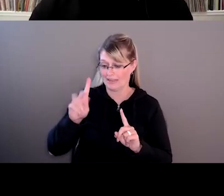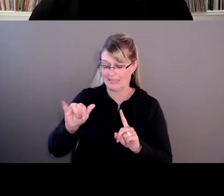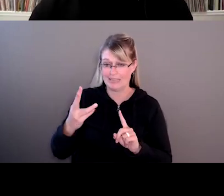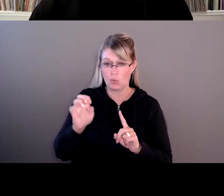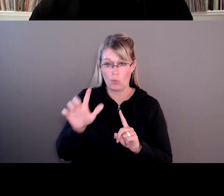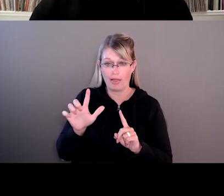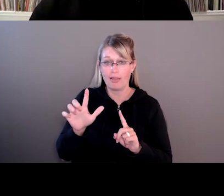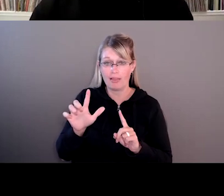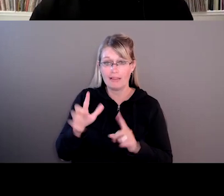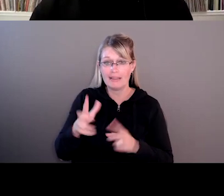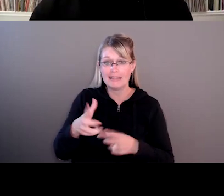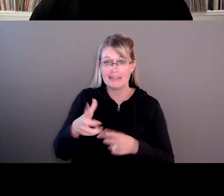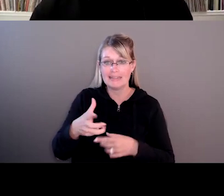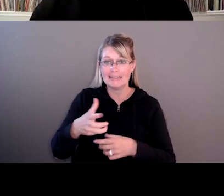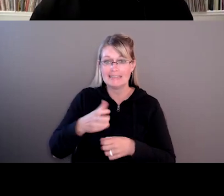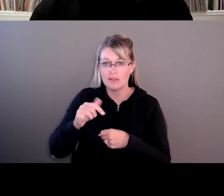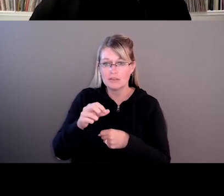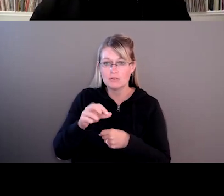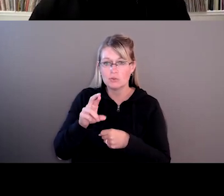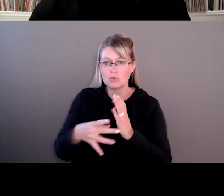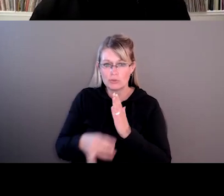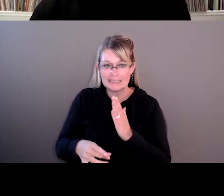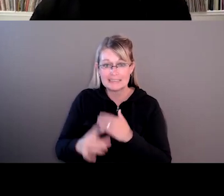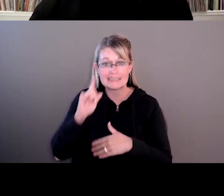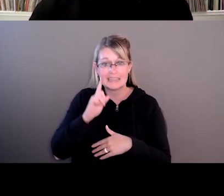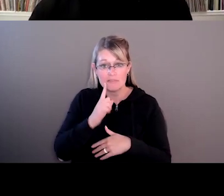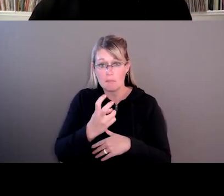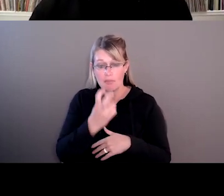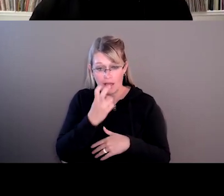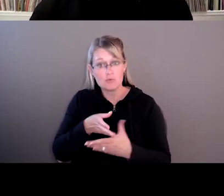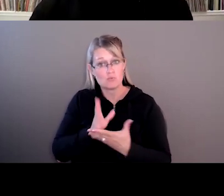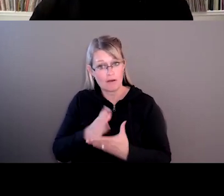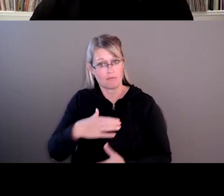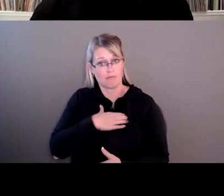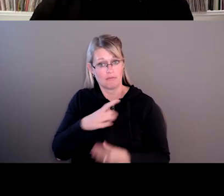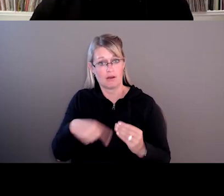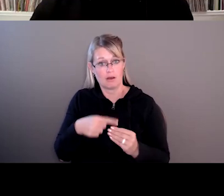and both the blind and the the deaf community rightly so complained about the state of the web